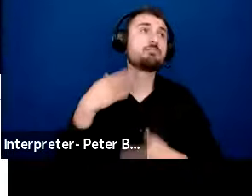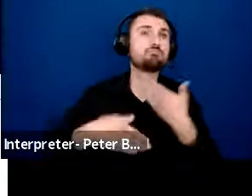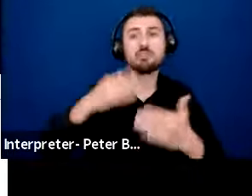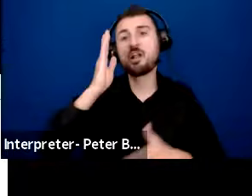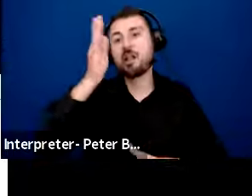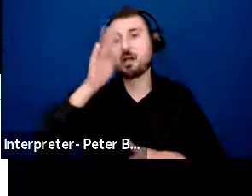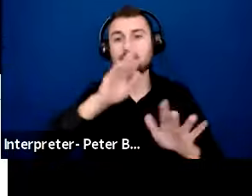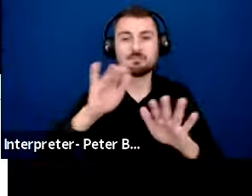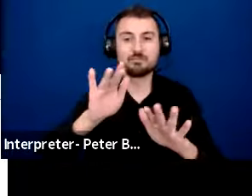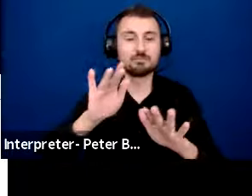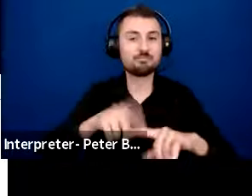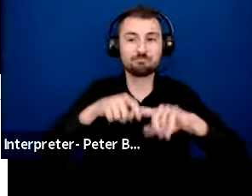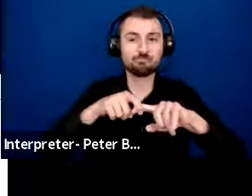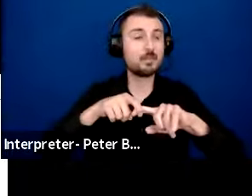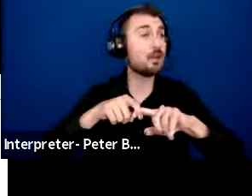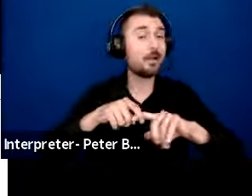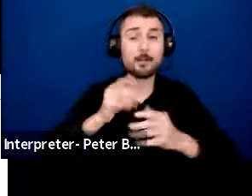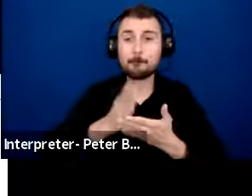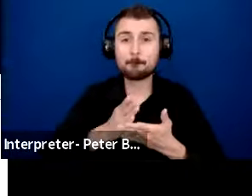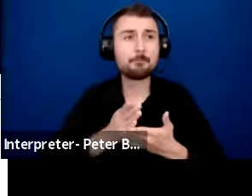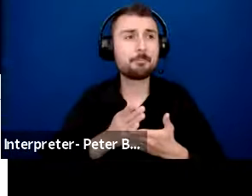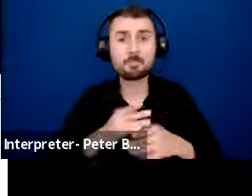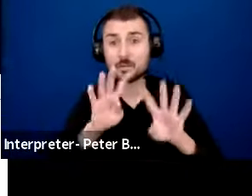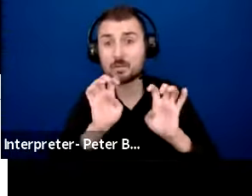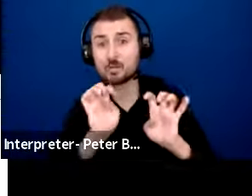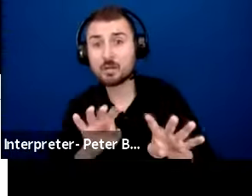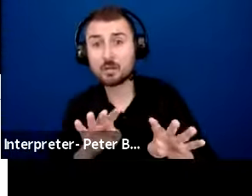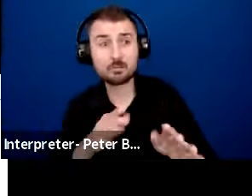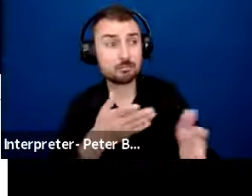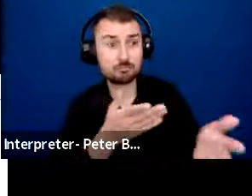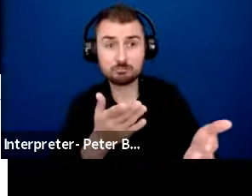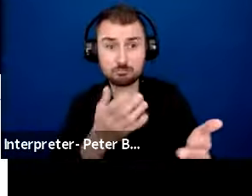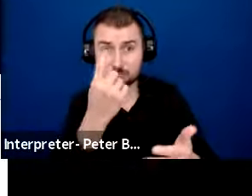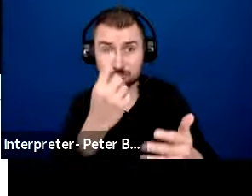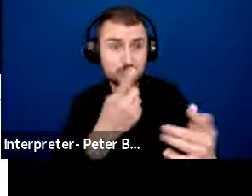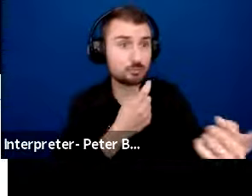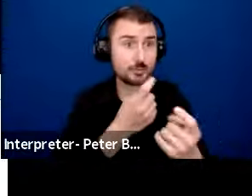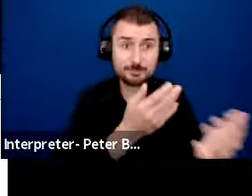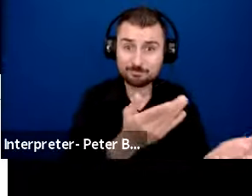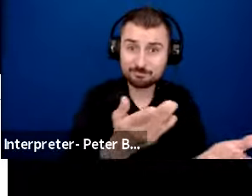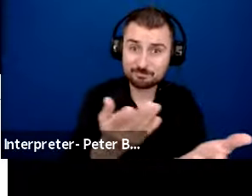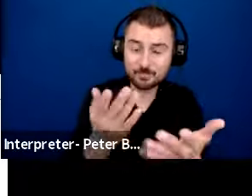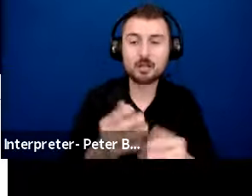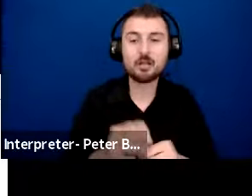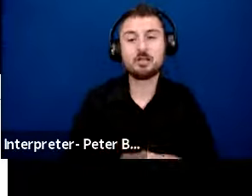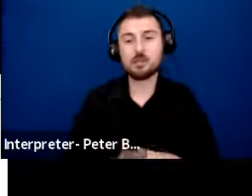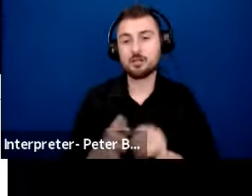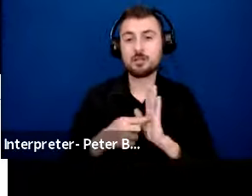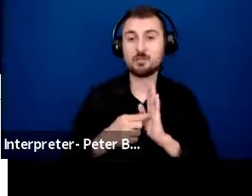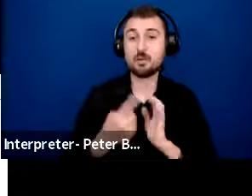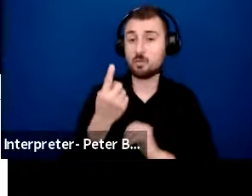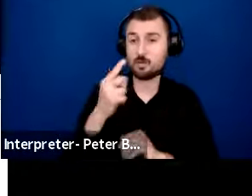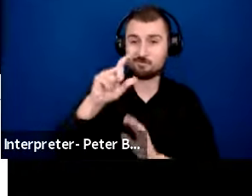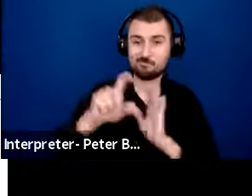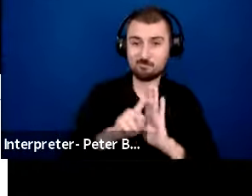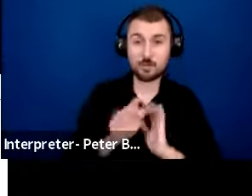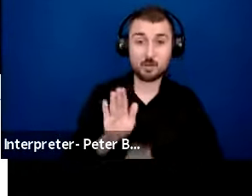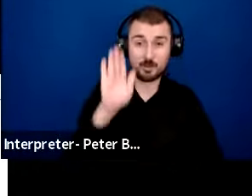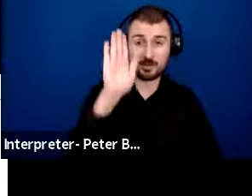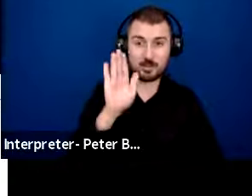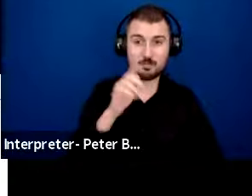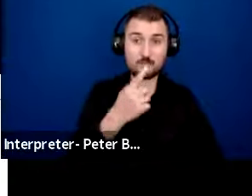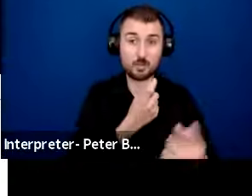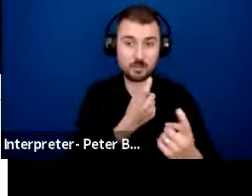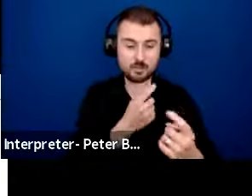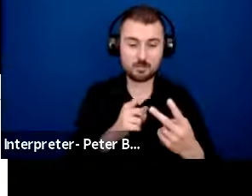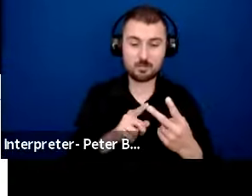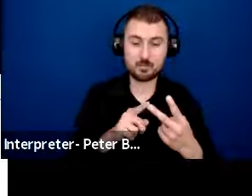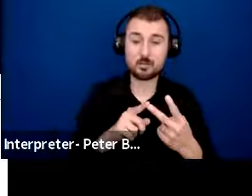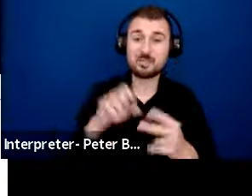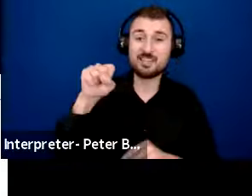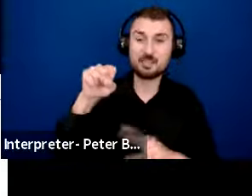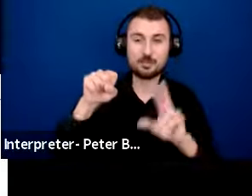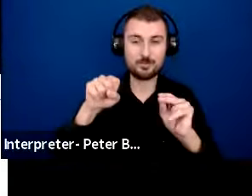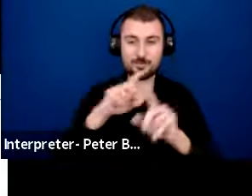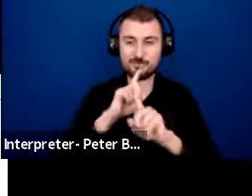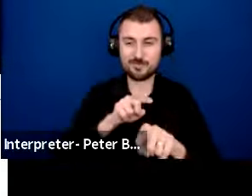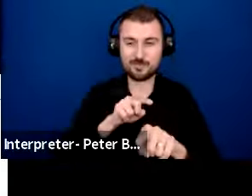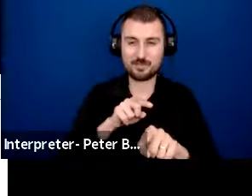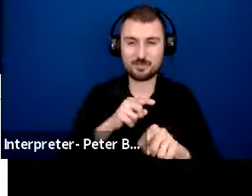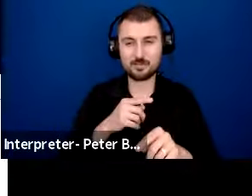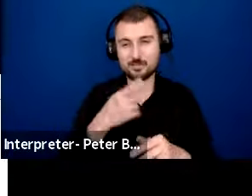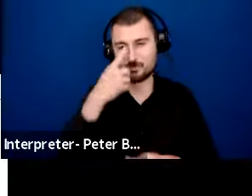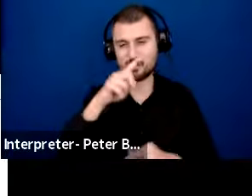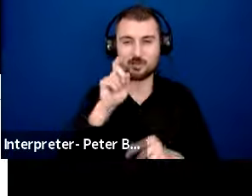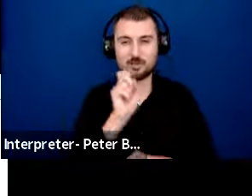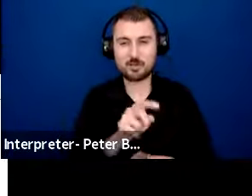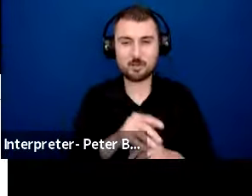I think it is definitely important for the classes that may have longer meeting times make sure to have a break in there somewhere. Or stop and ask if there are any questions.